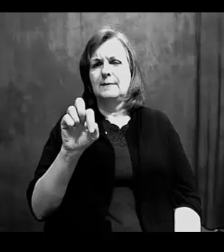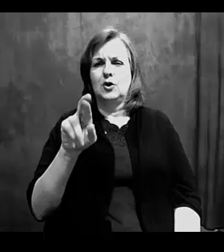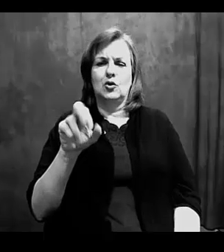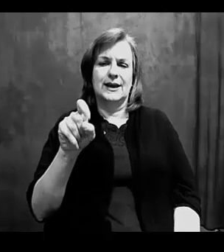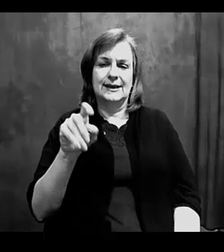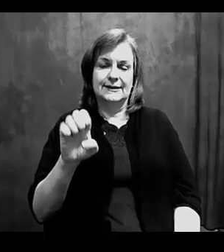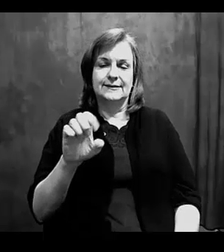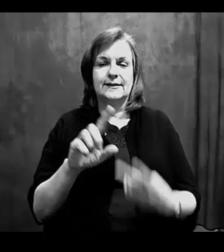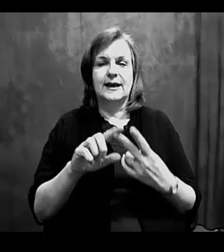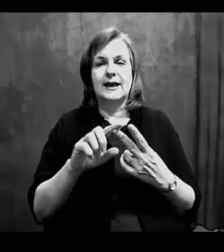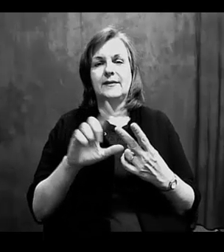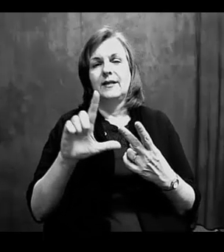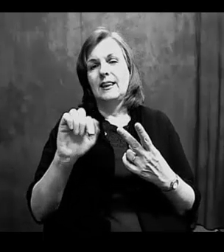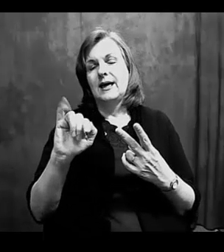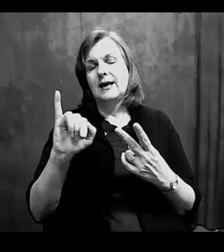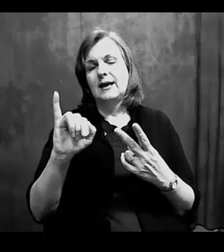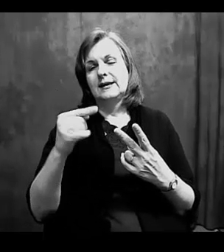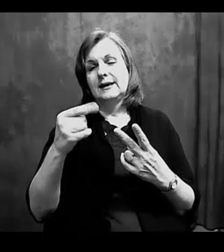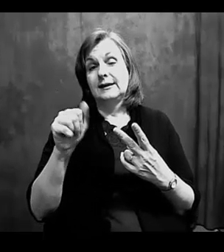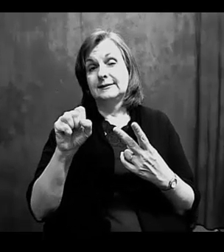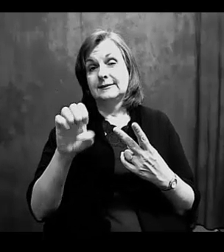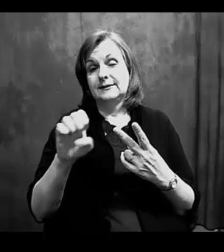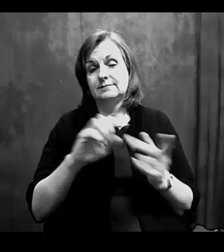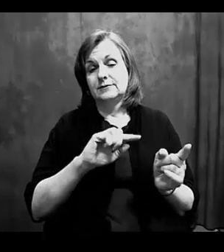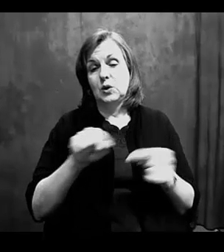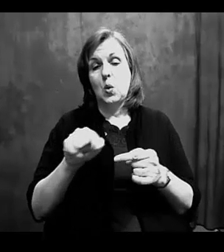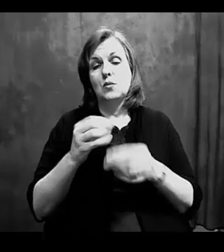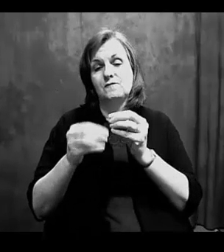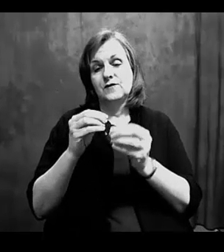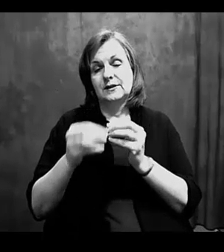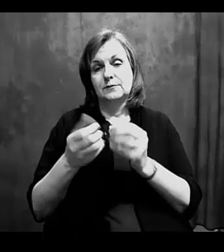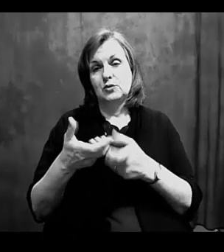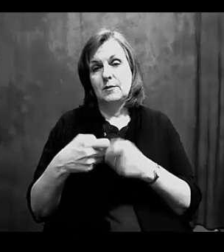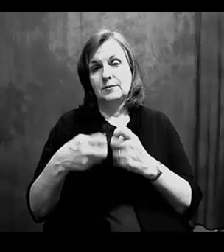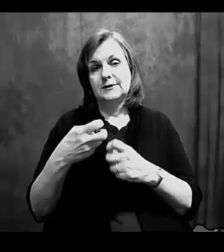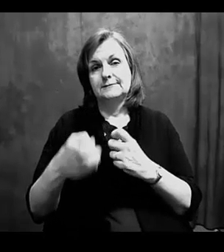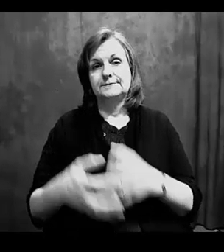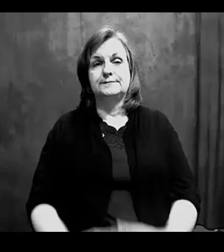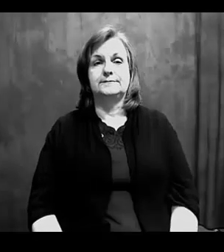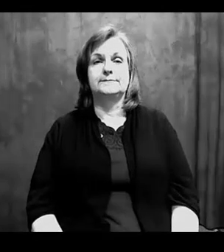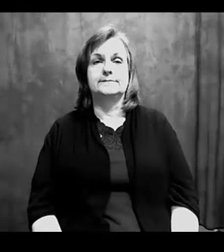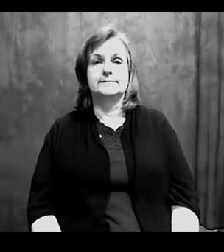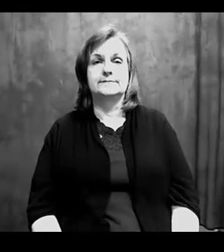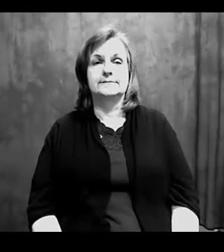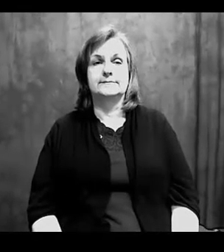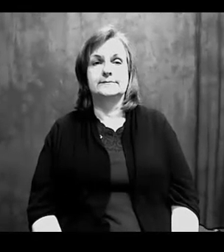and the DNA ligase to come in and help correct any problems